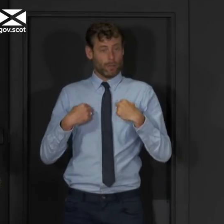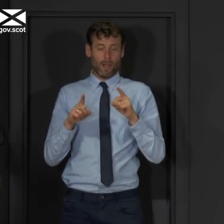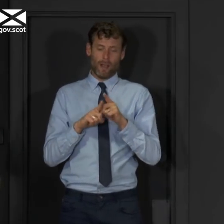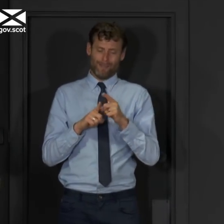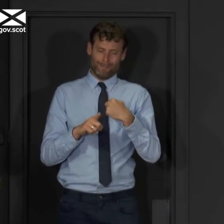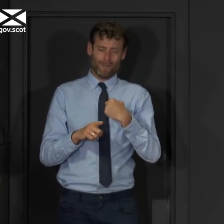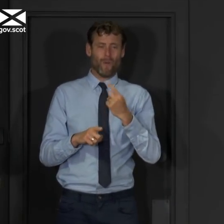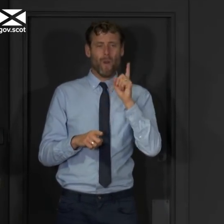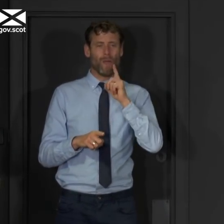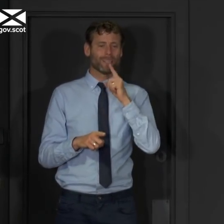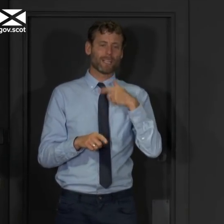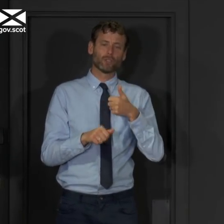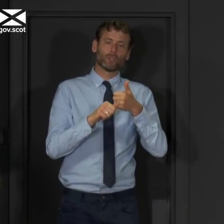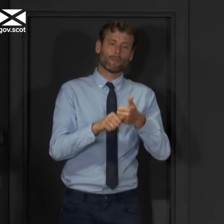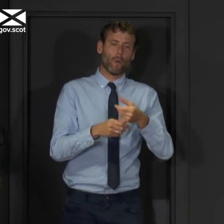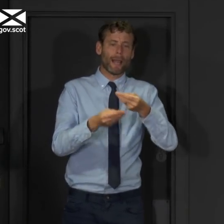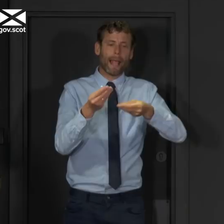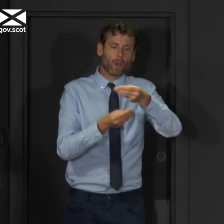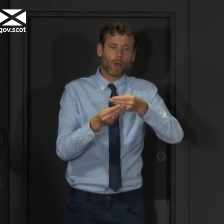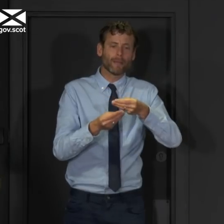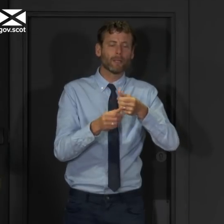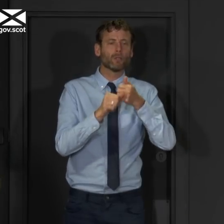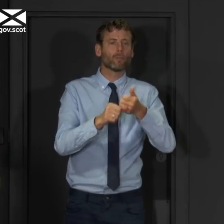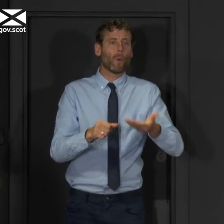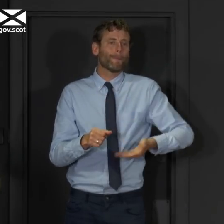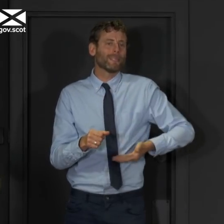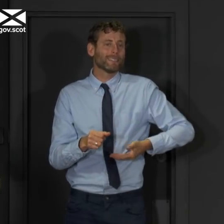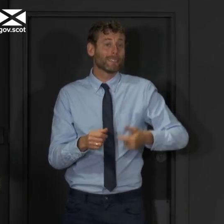and supporting business. But what we mean fundamentally when we talk about that is supporting